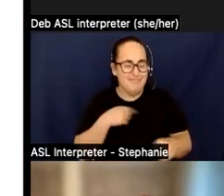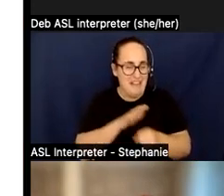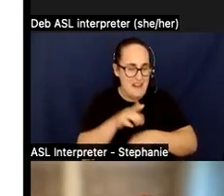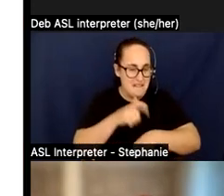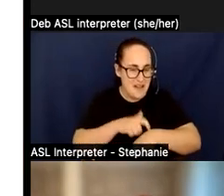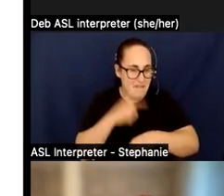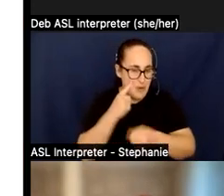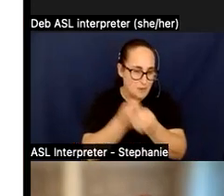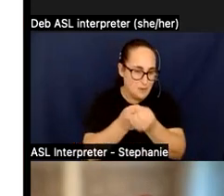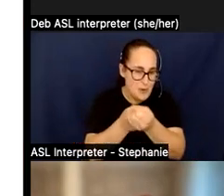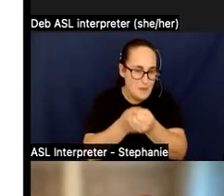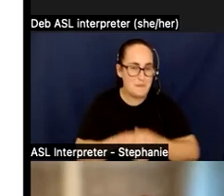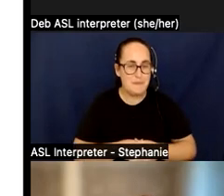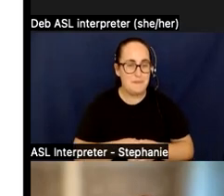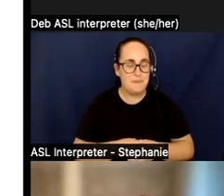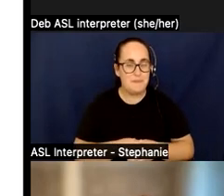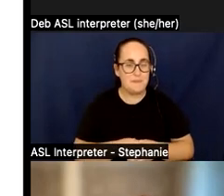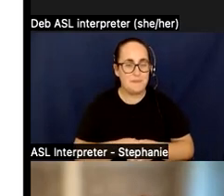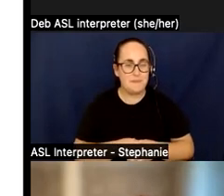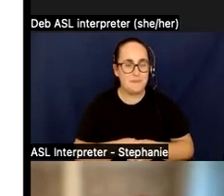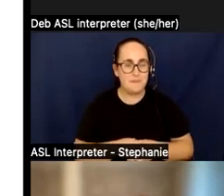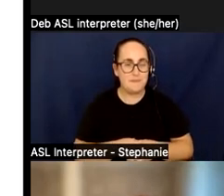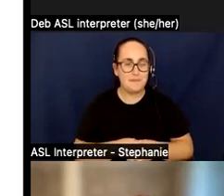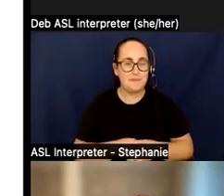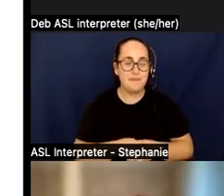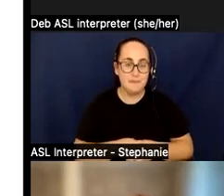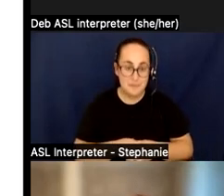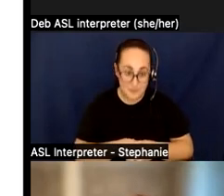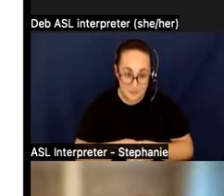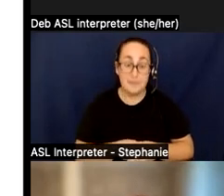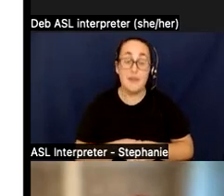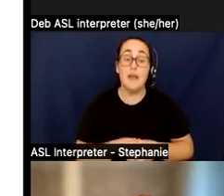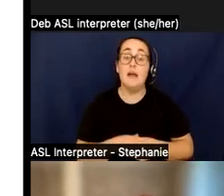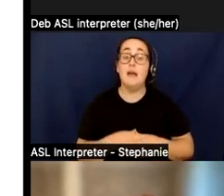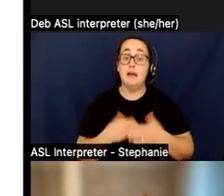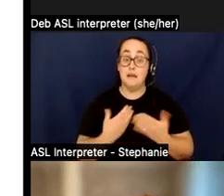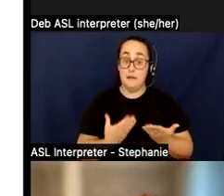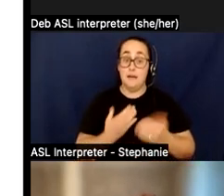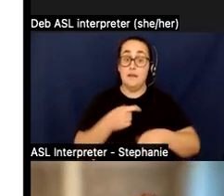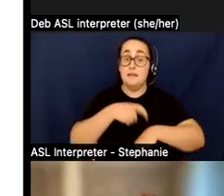Okay, all right, so let's get into it. This is our timeline for the program. So,